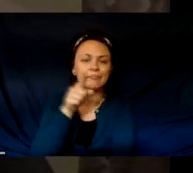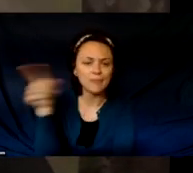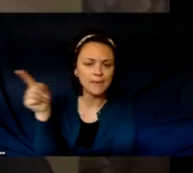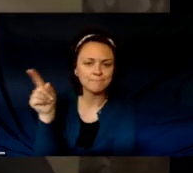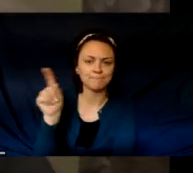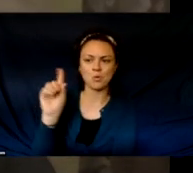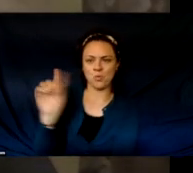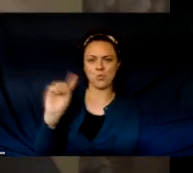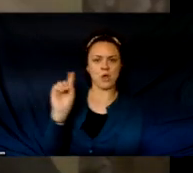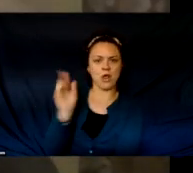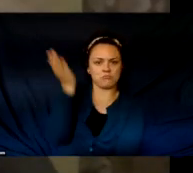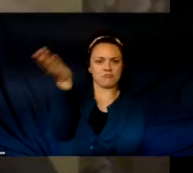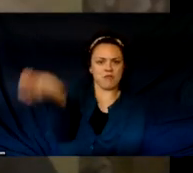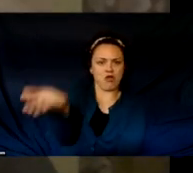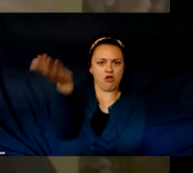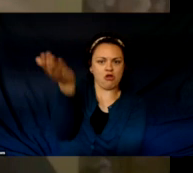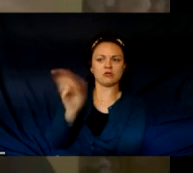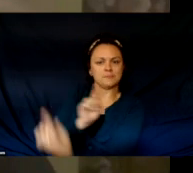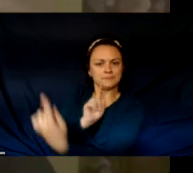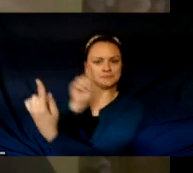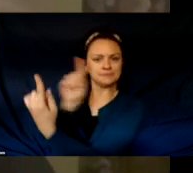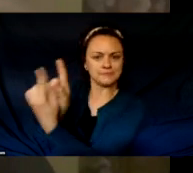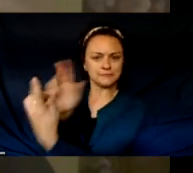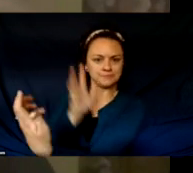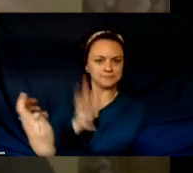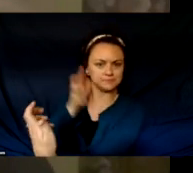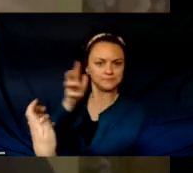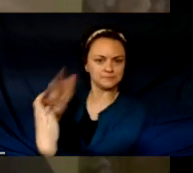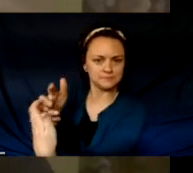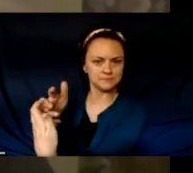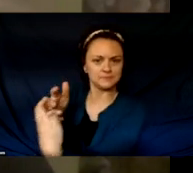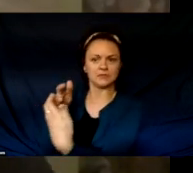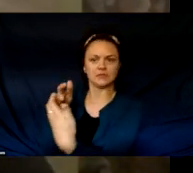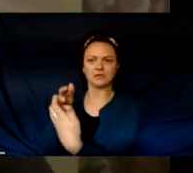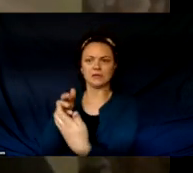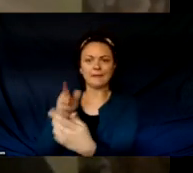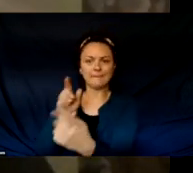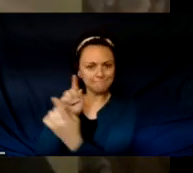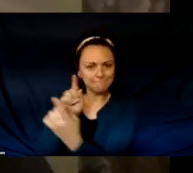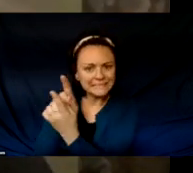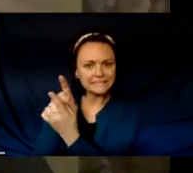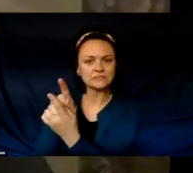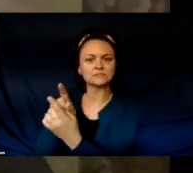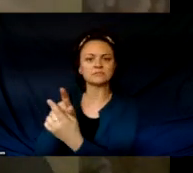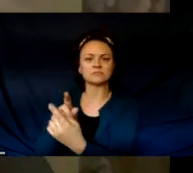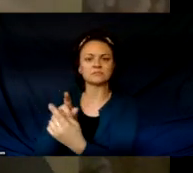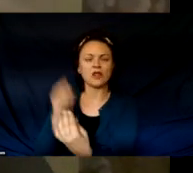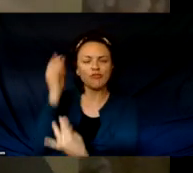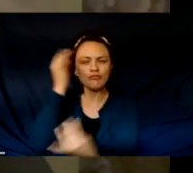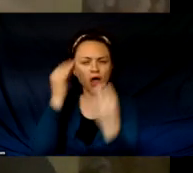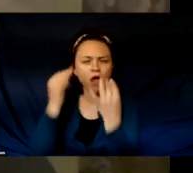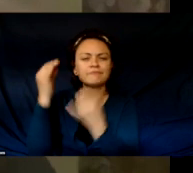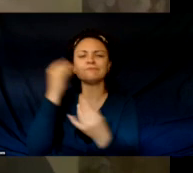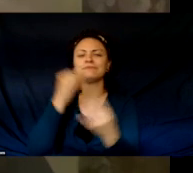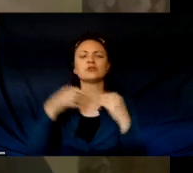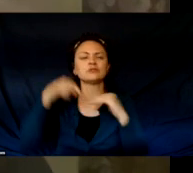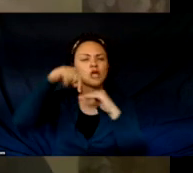be thoughtful about it, and center our opinions. Don't disregard them.